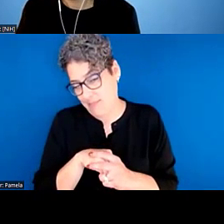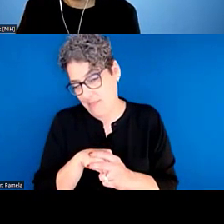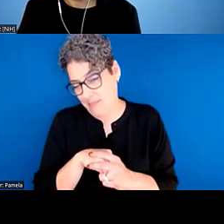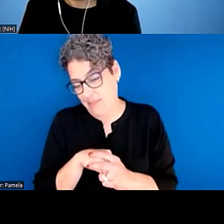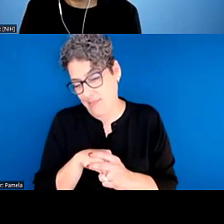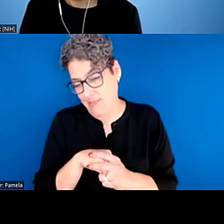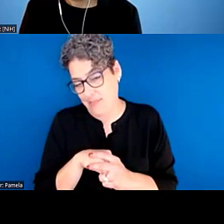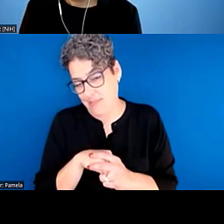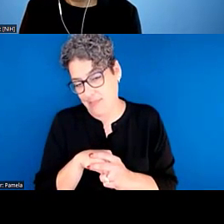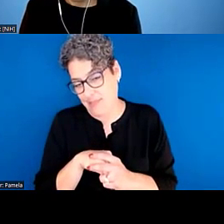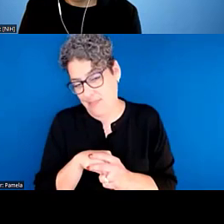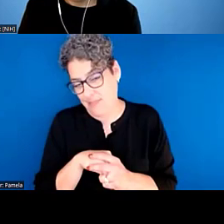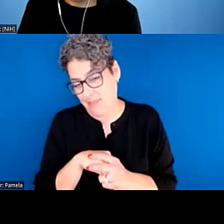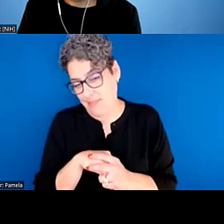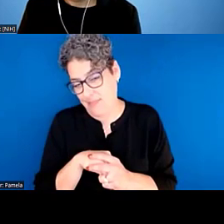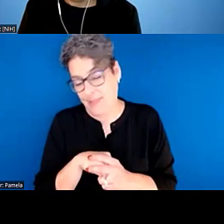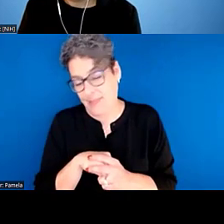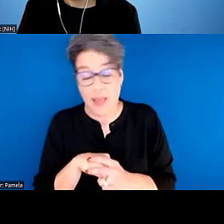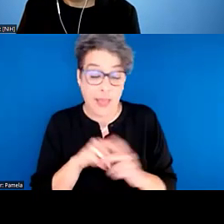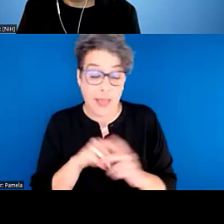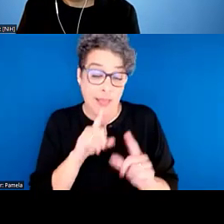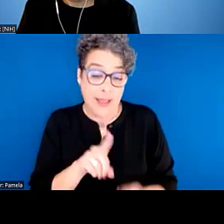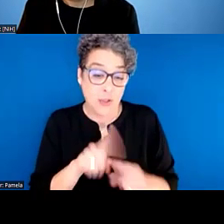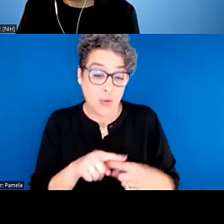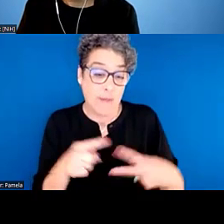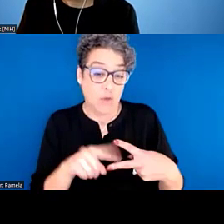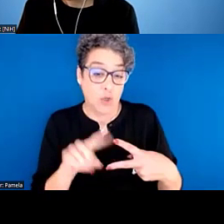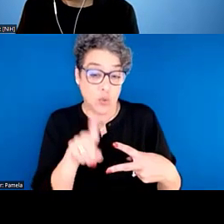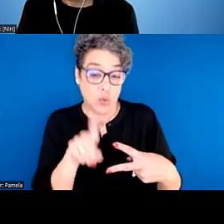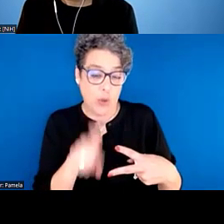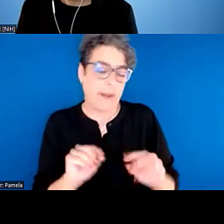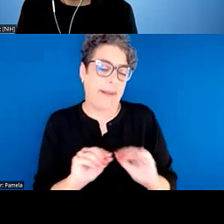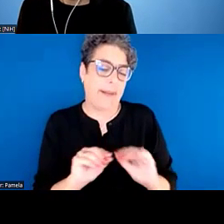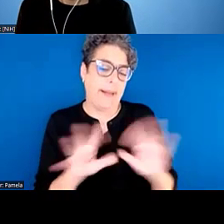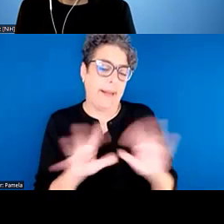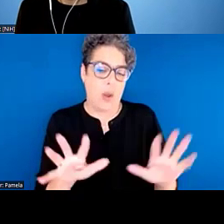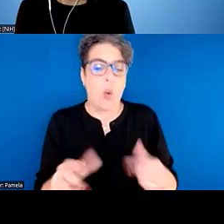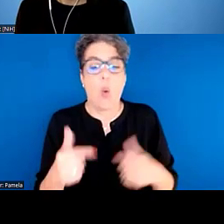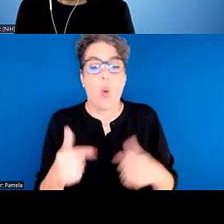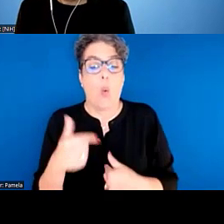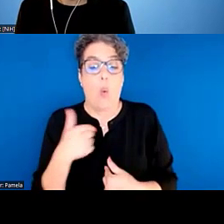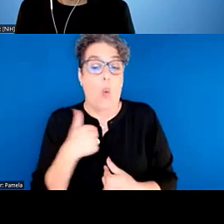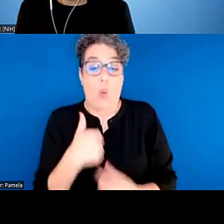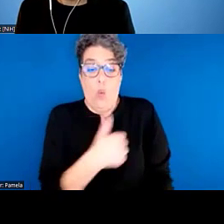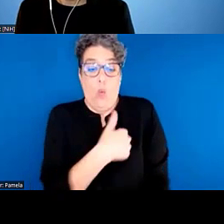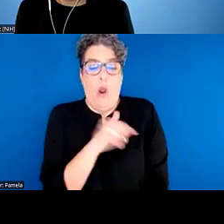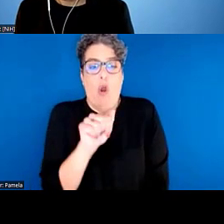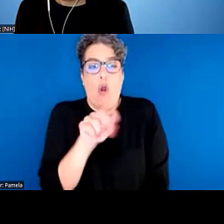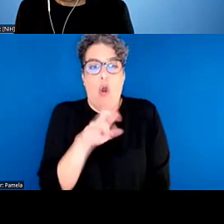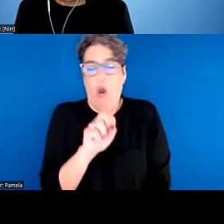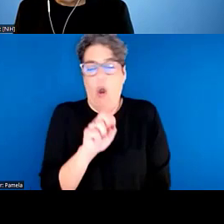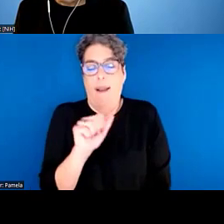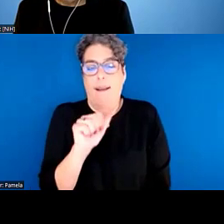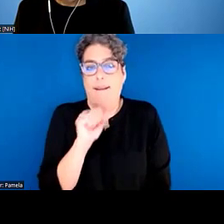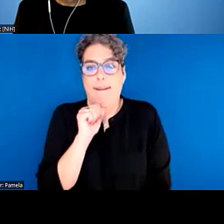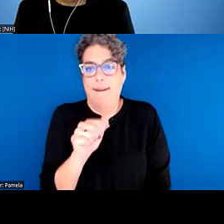to the first question is fairly clear, that is we would not be under any circumstances thinking it was reasonable for us